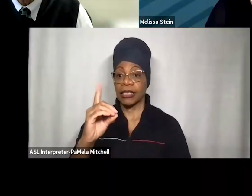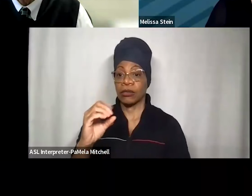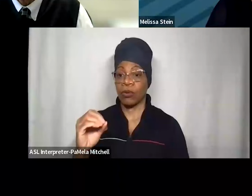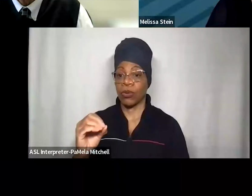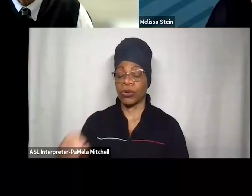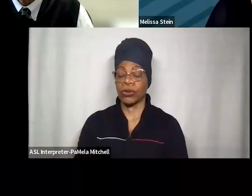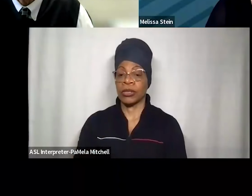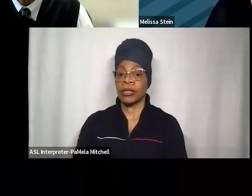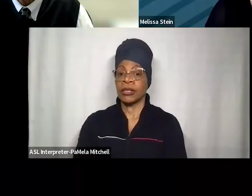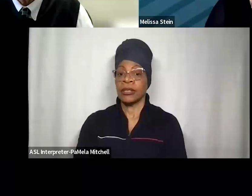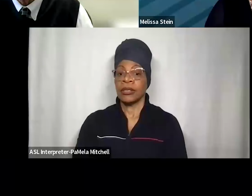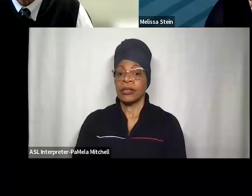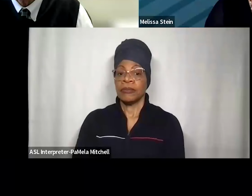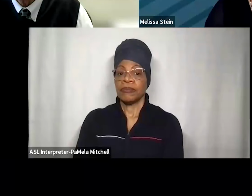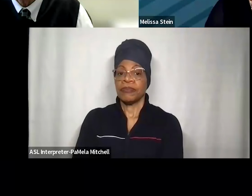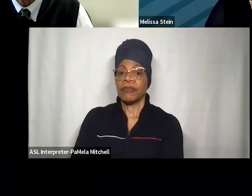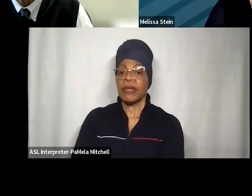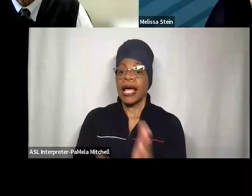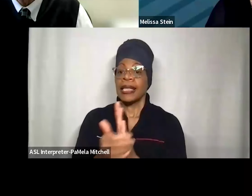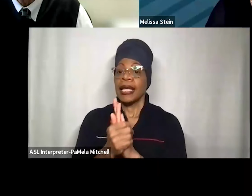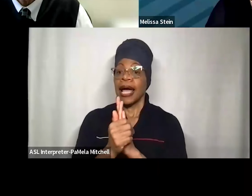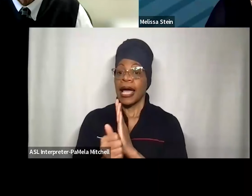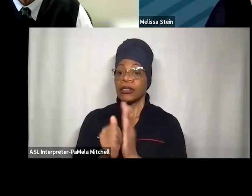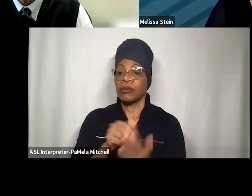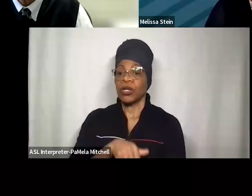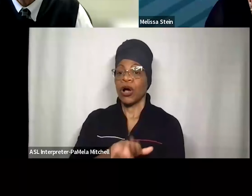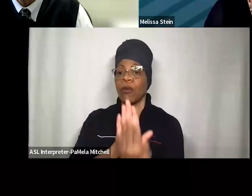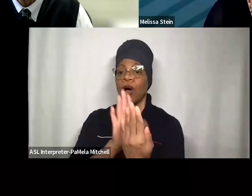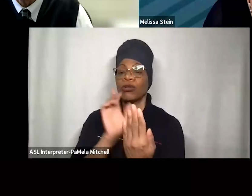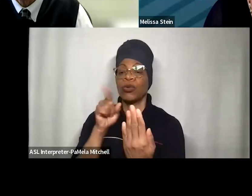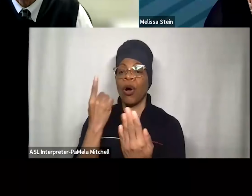the SBIRT approach is only gonna refer people to,